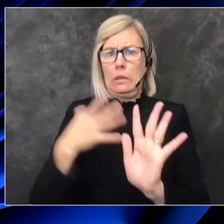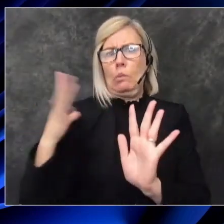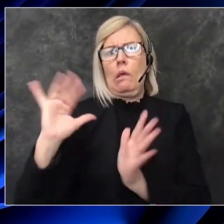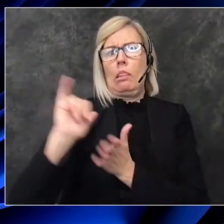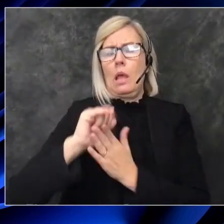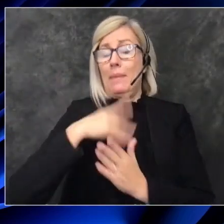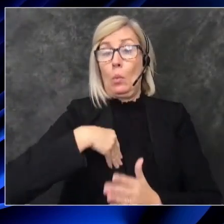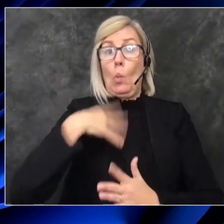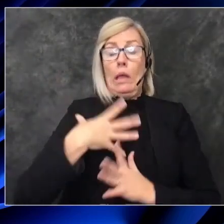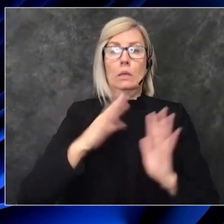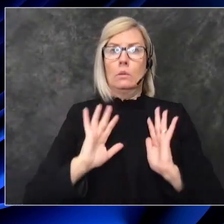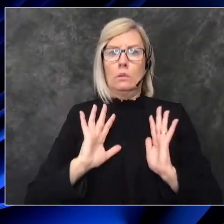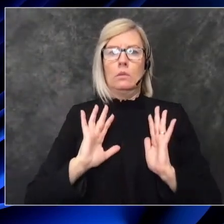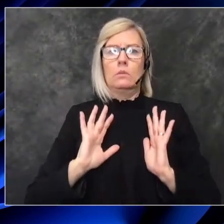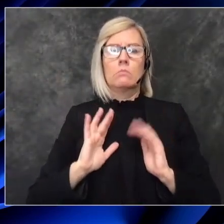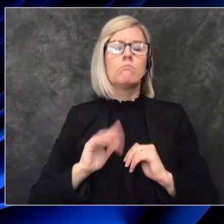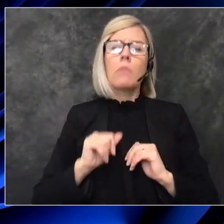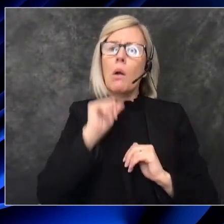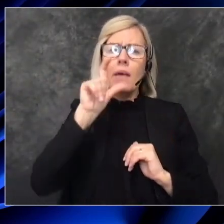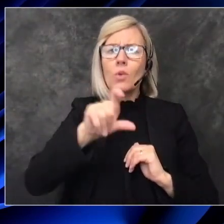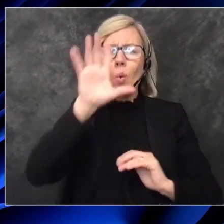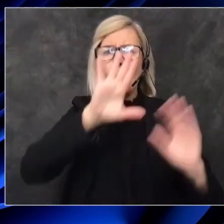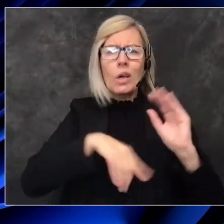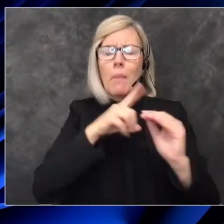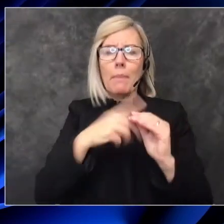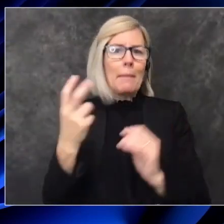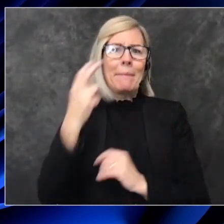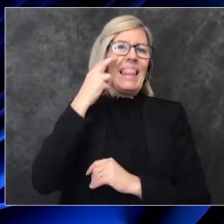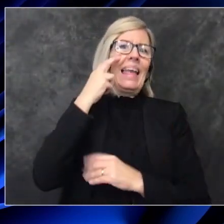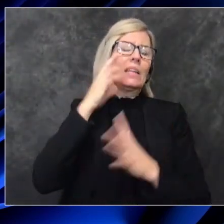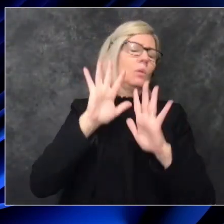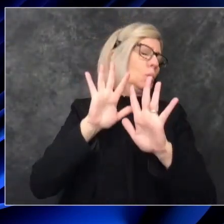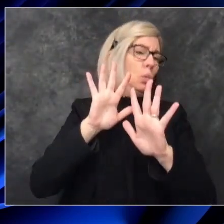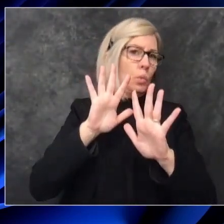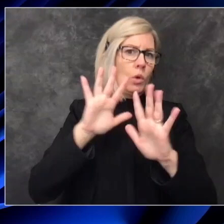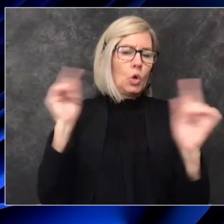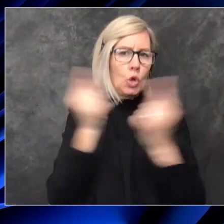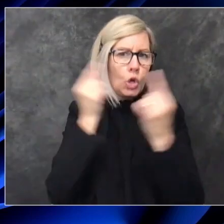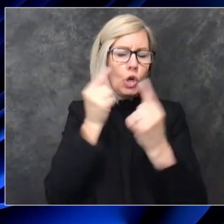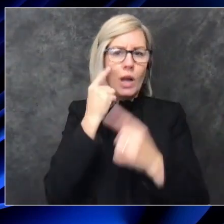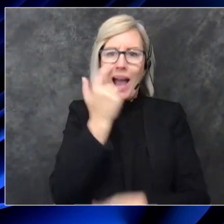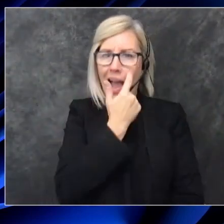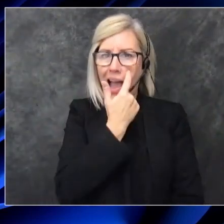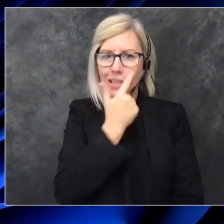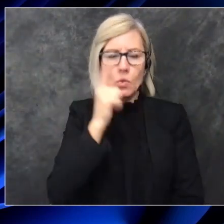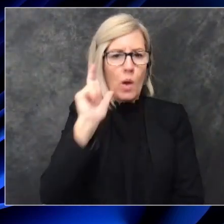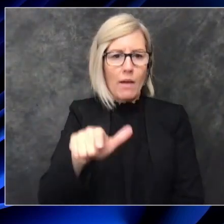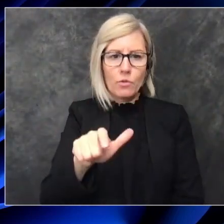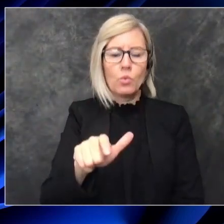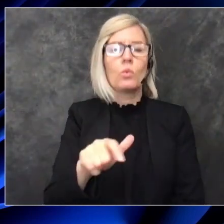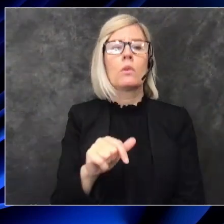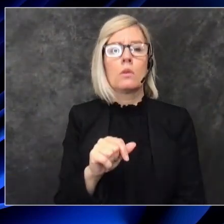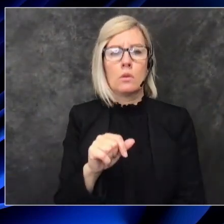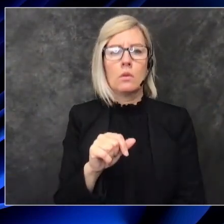I don't have to worry about, you know, getting blinded by a whole bunch of light coming to my eyes. So hectors clicked aquatic and he's going